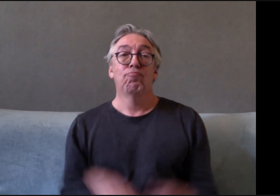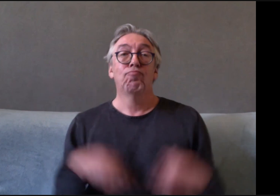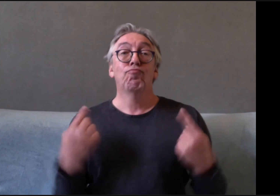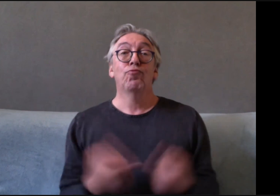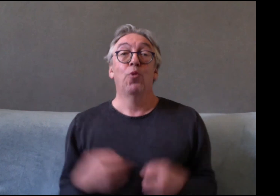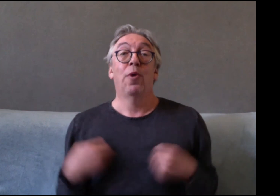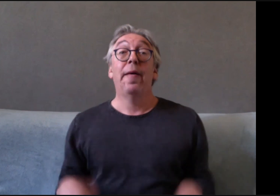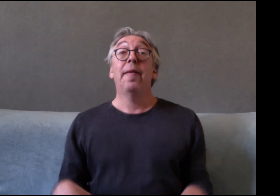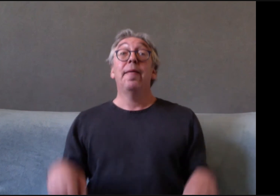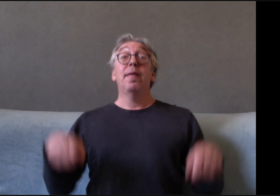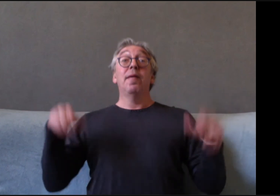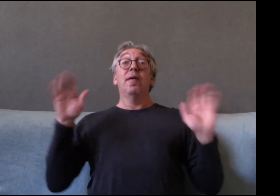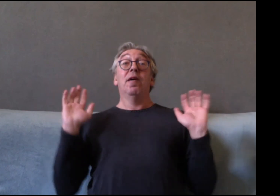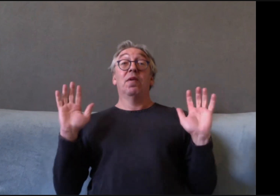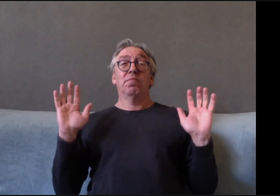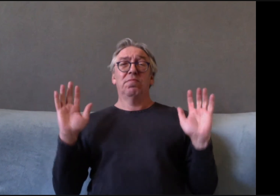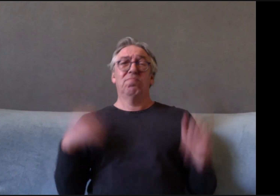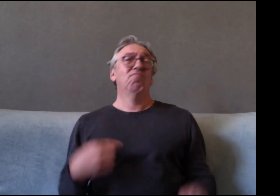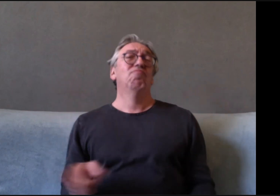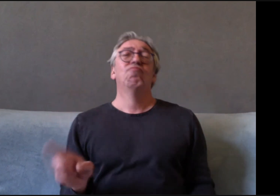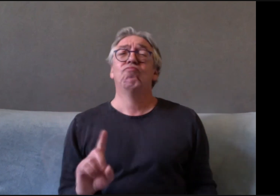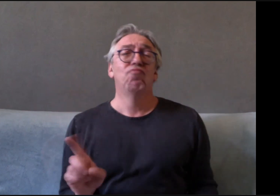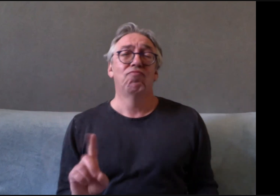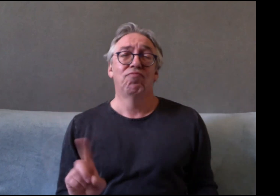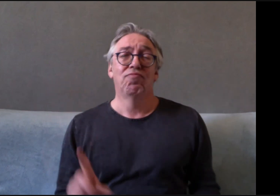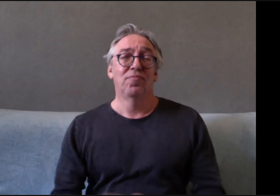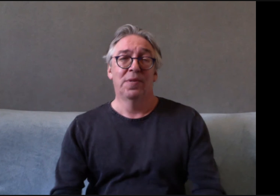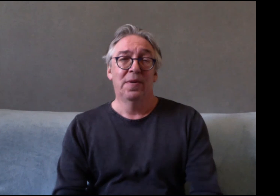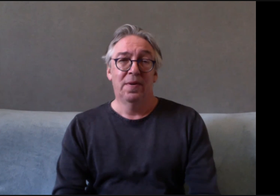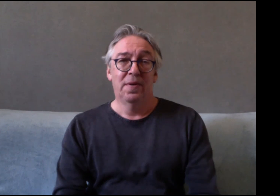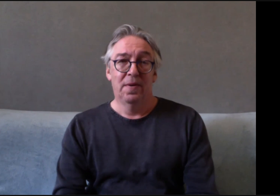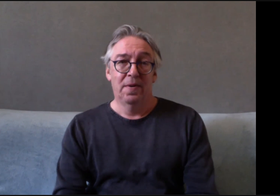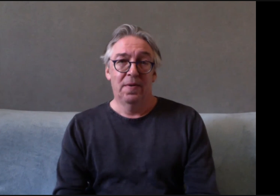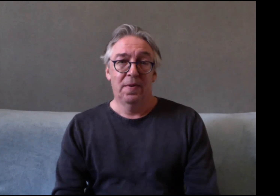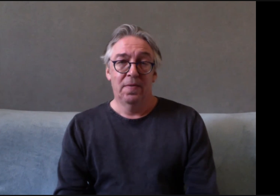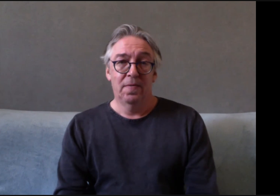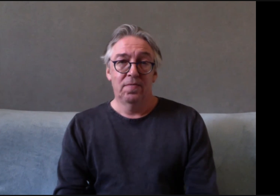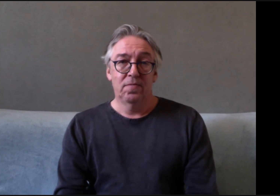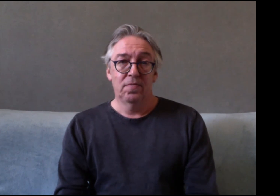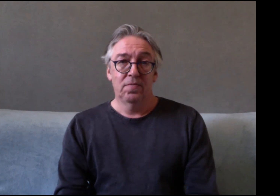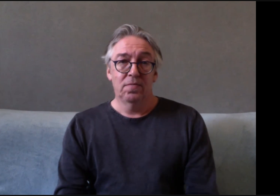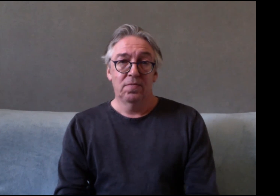[IN OTHER LANGUAGE]